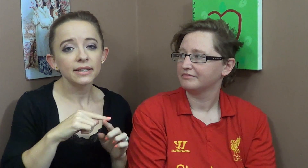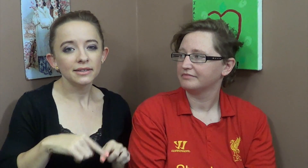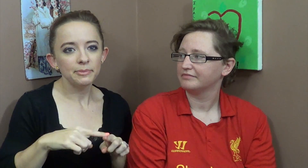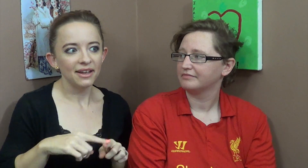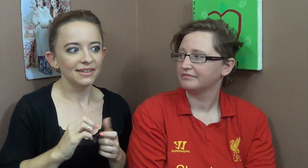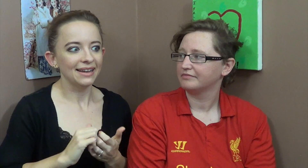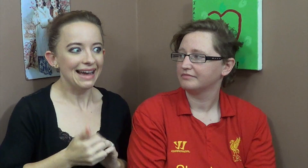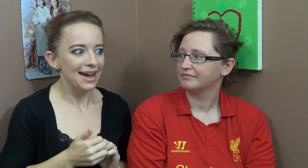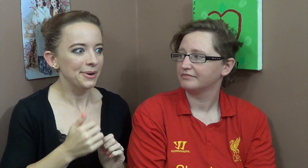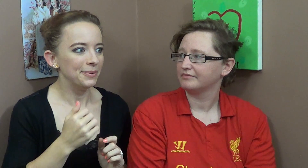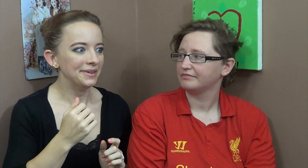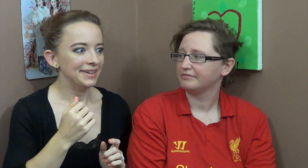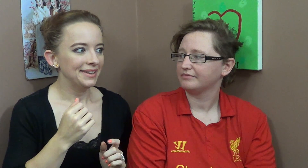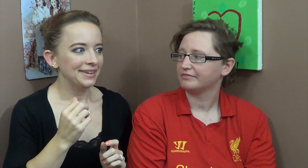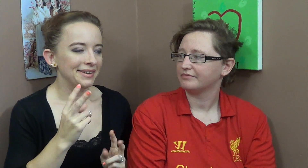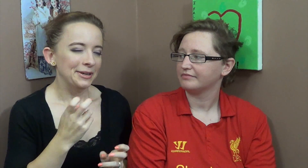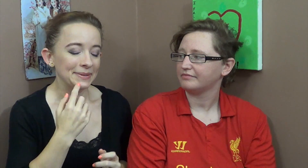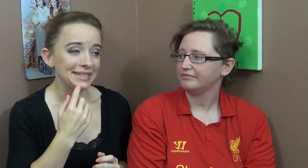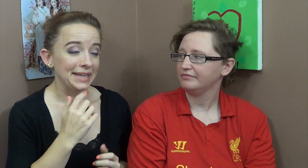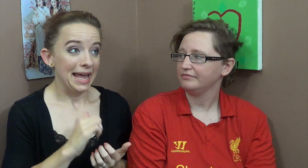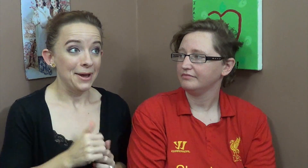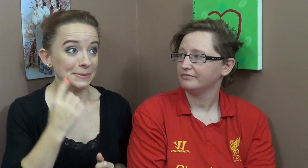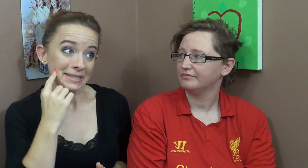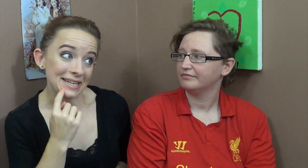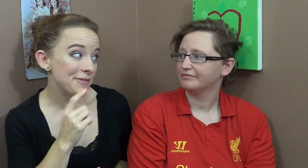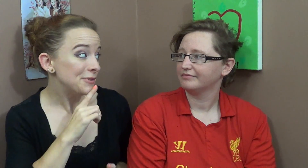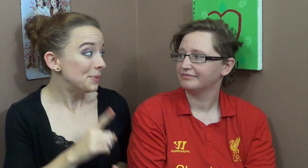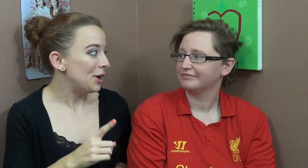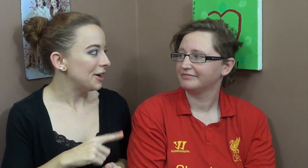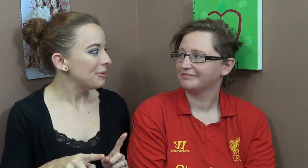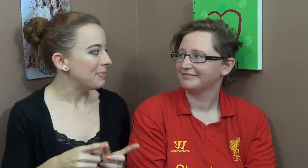really gonna depend like... how I don't want to say how Deaf you are.